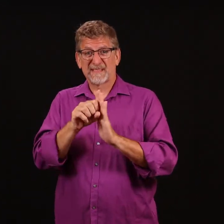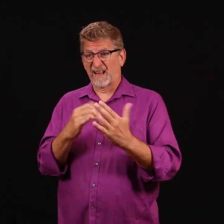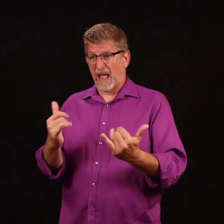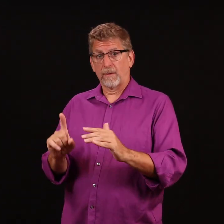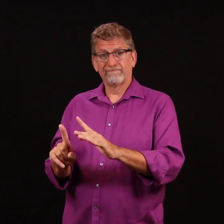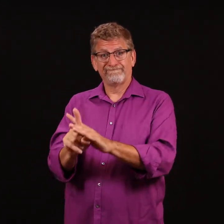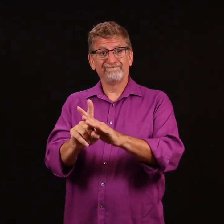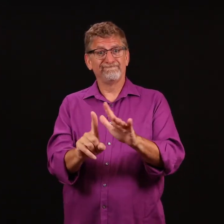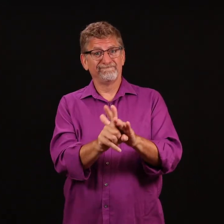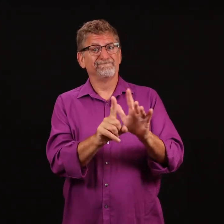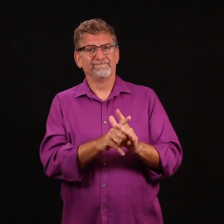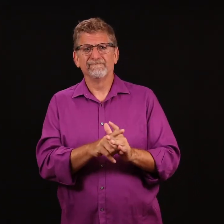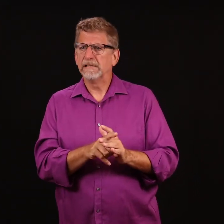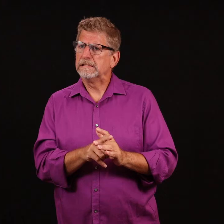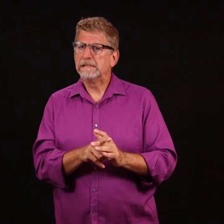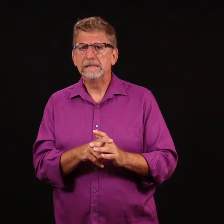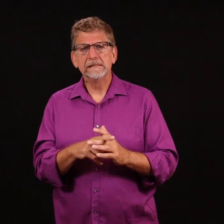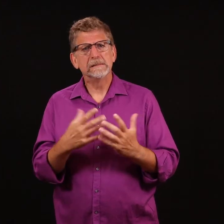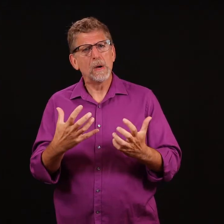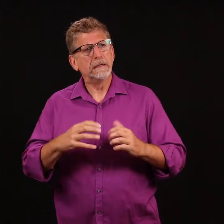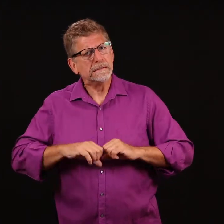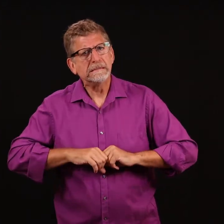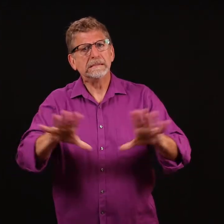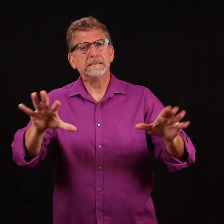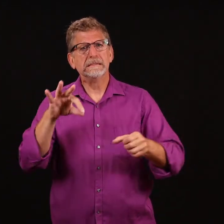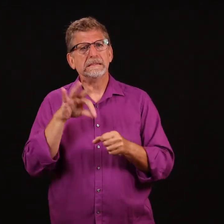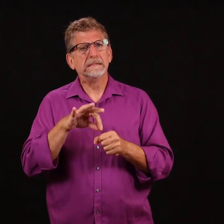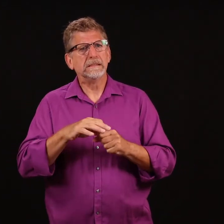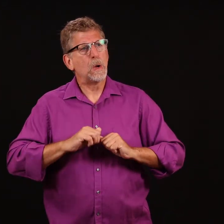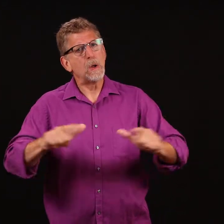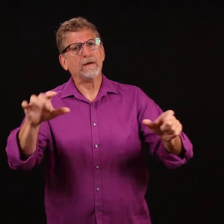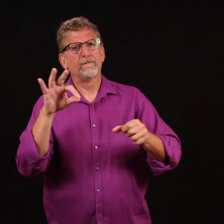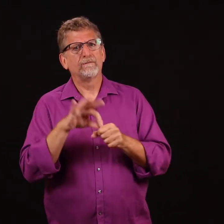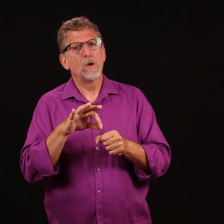many states are now wanting to do elections by